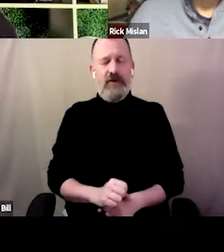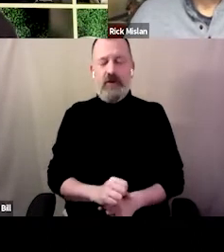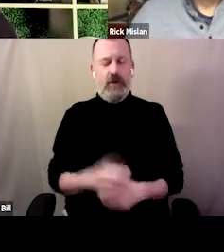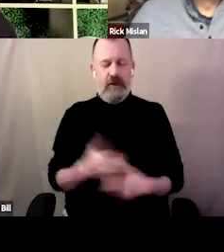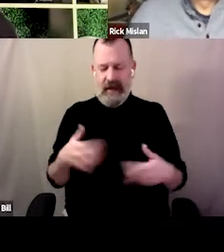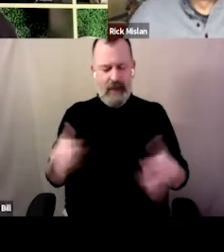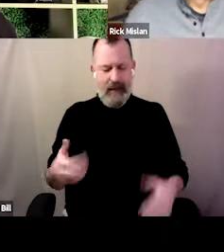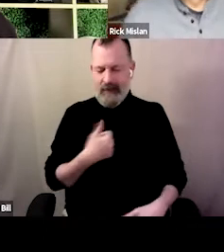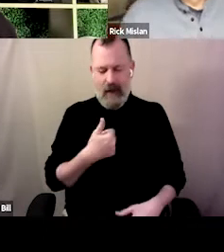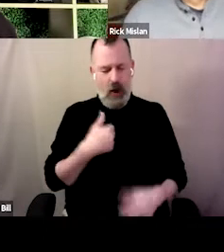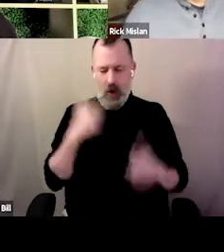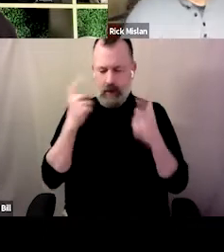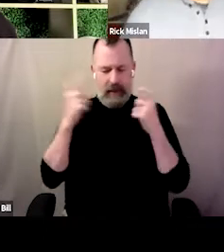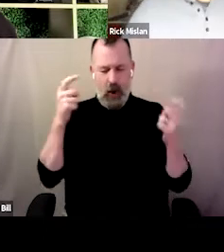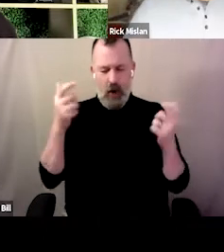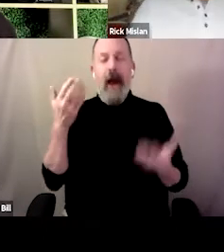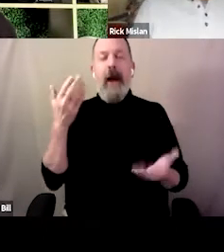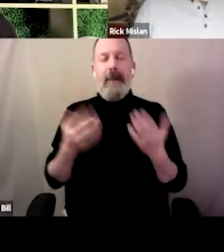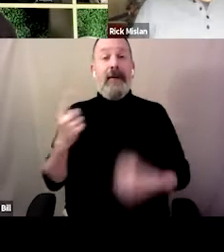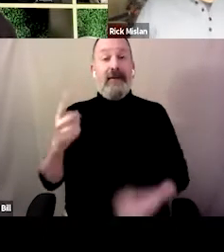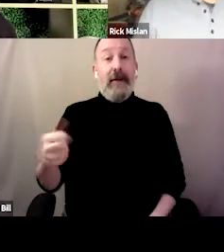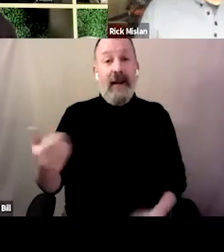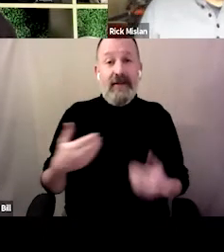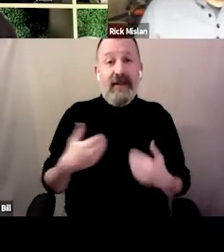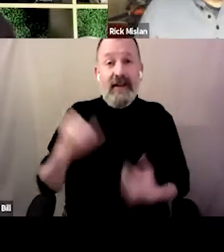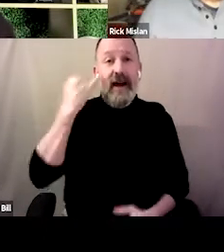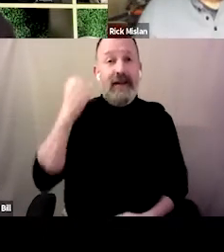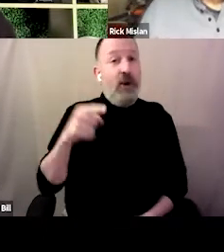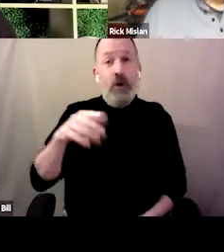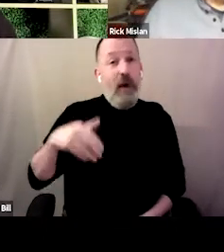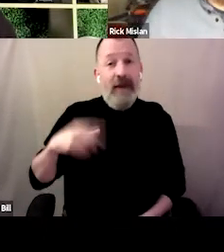somebody else has an idea that you haven't thought of, or has a different way to look at a problem.